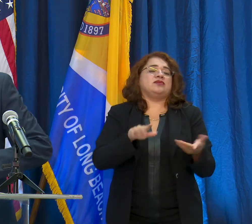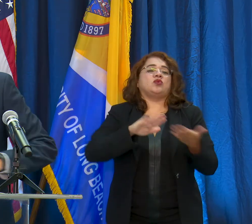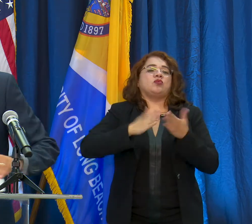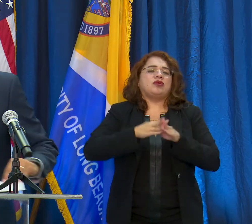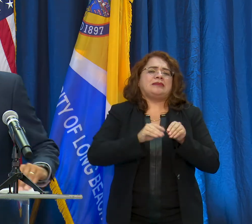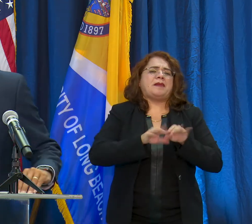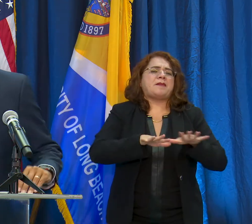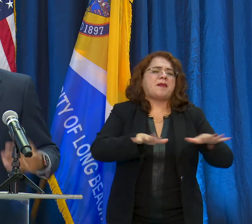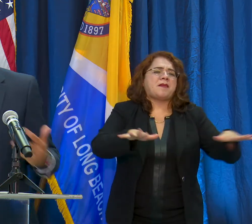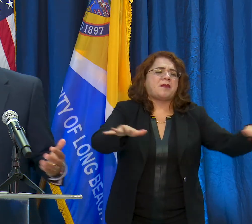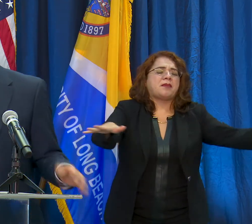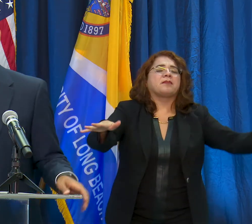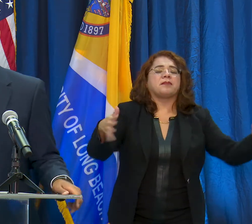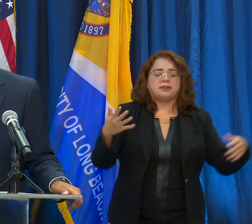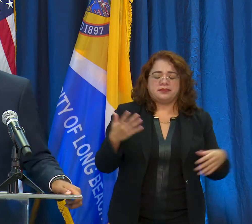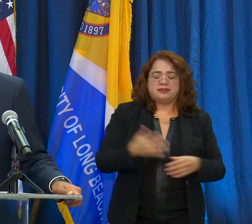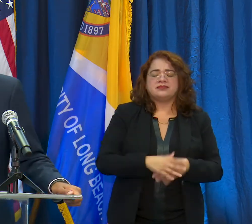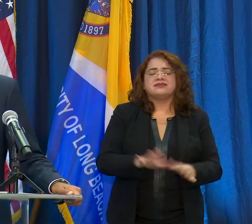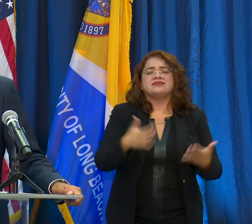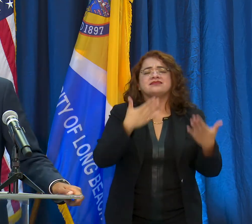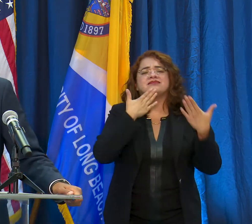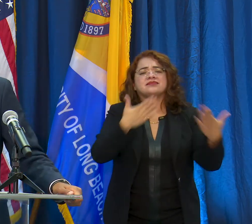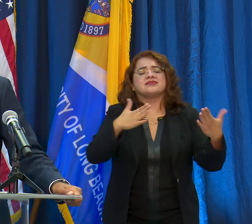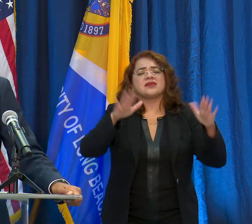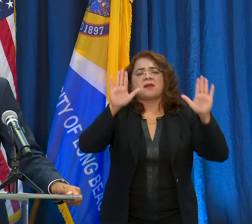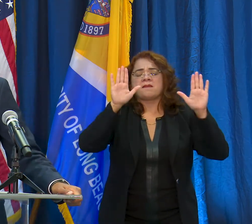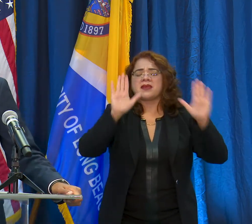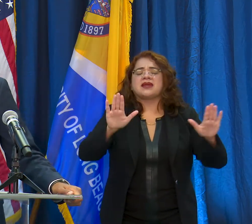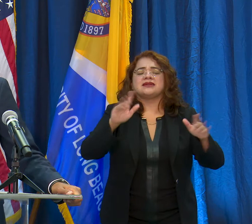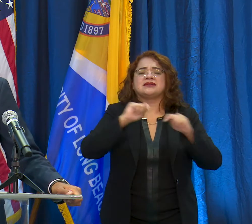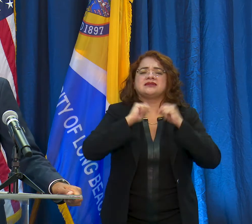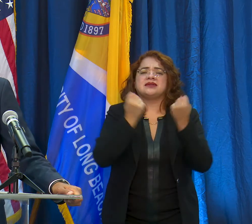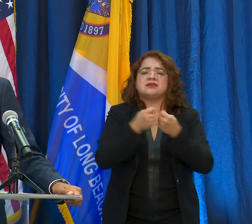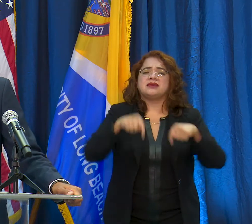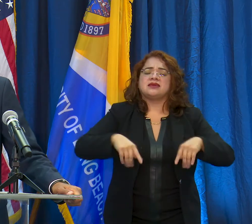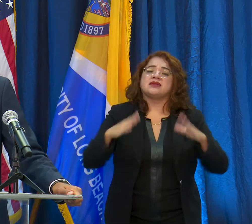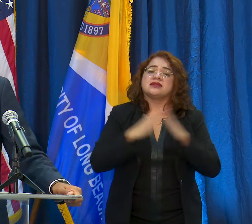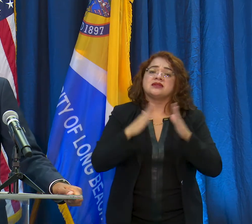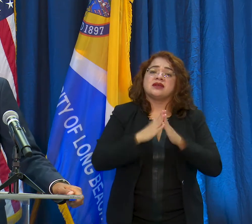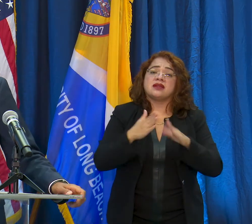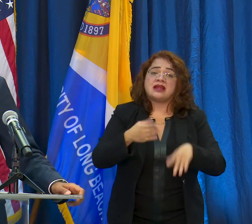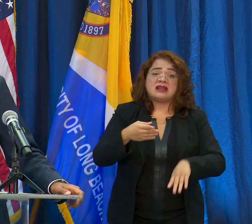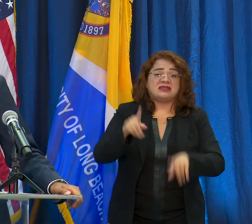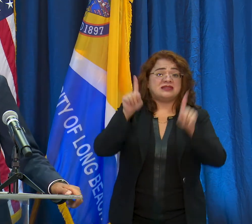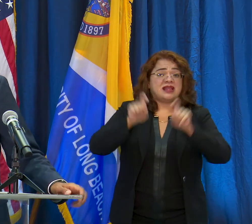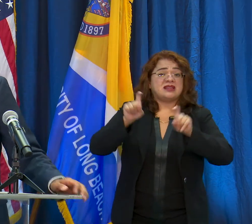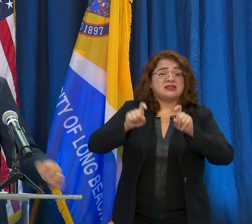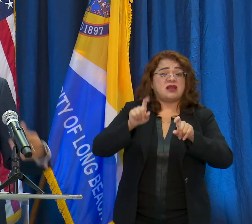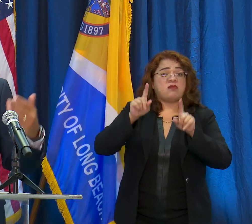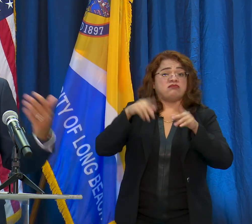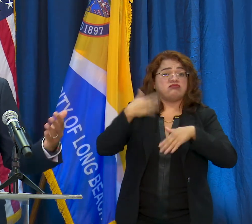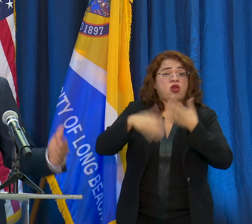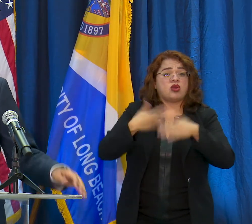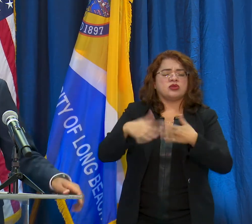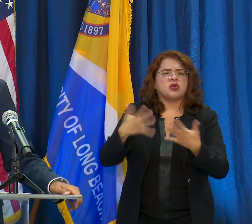I'm also grateful that thanks to our amazing team at the City, we've improved our testing process. We had a real hard